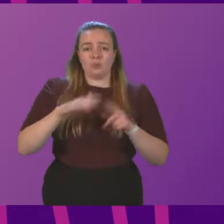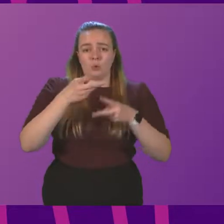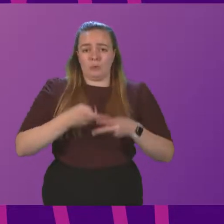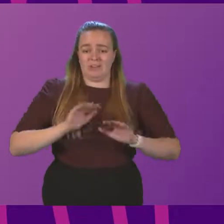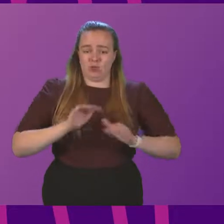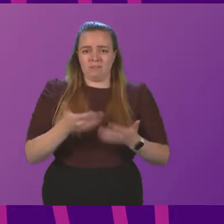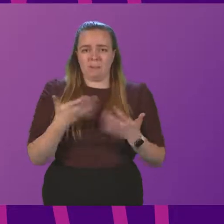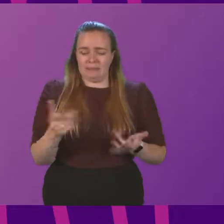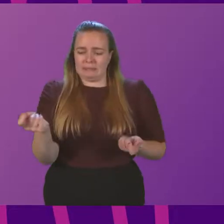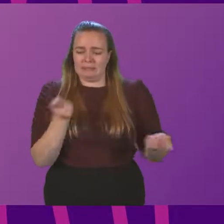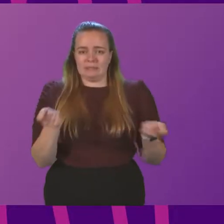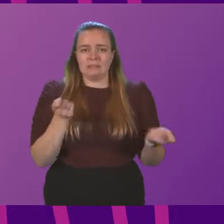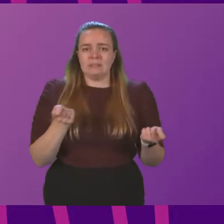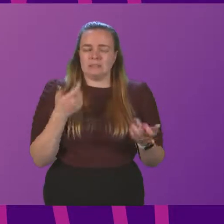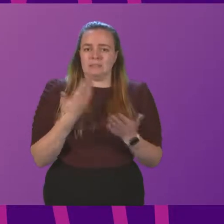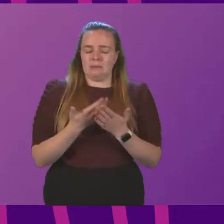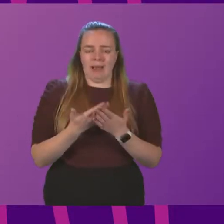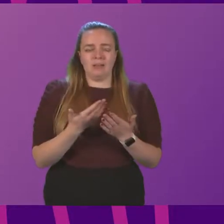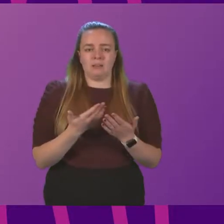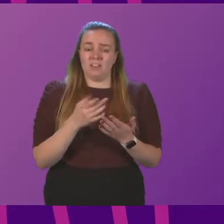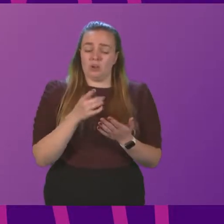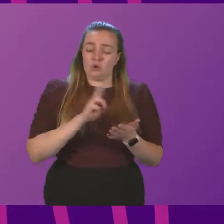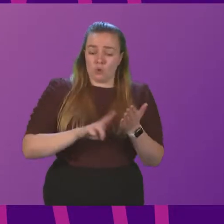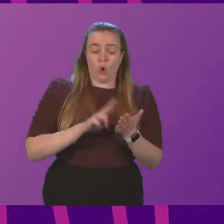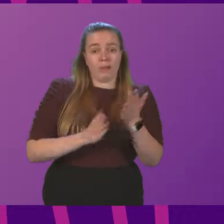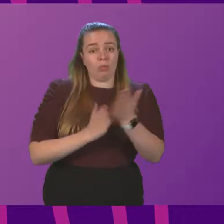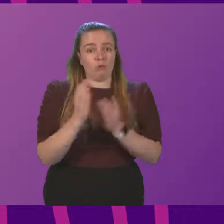dealing with demand that is usually experienced only in winter for many months.